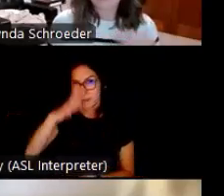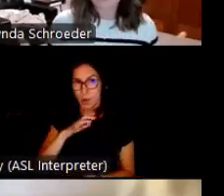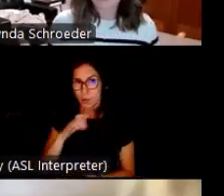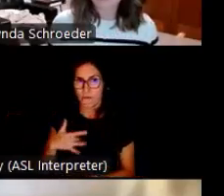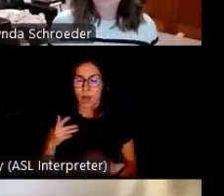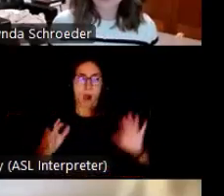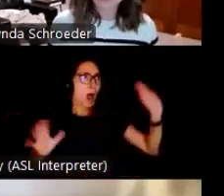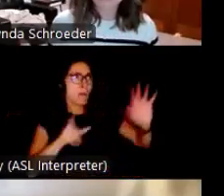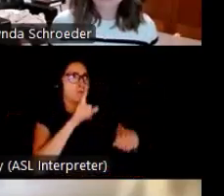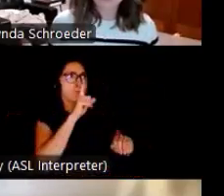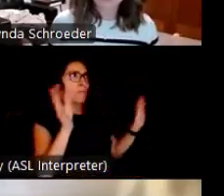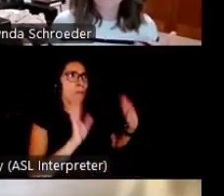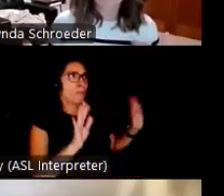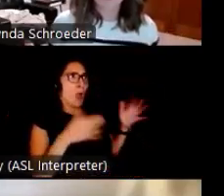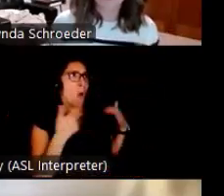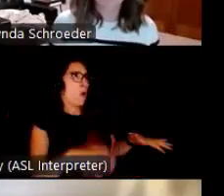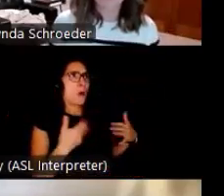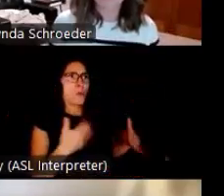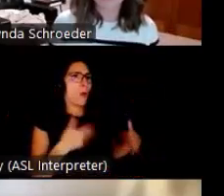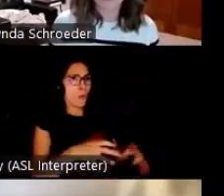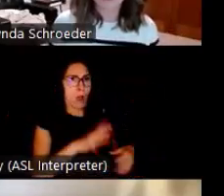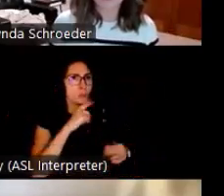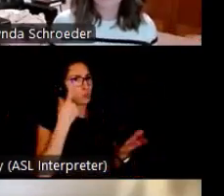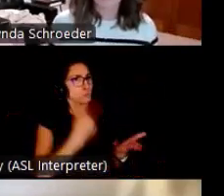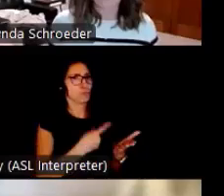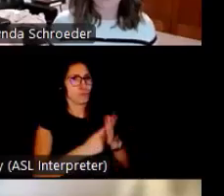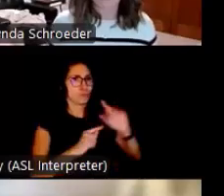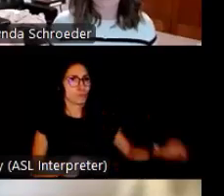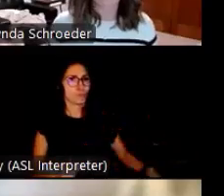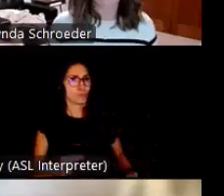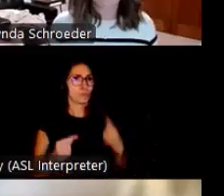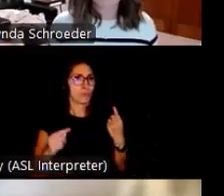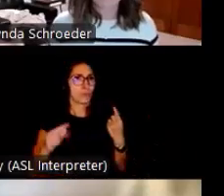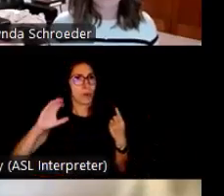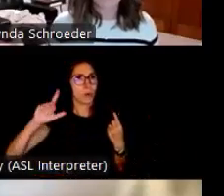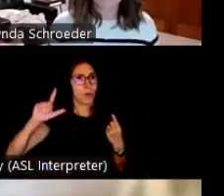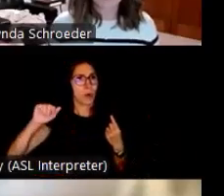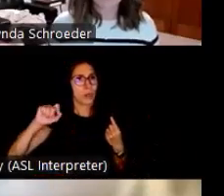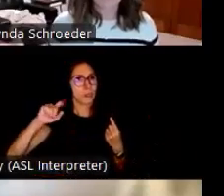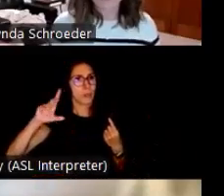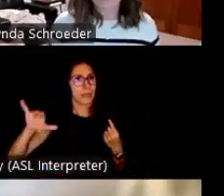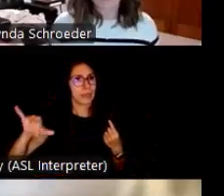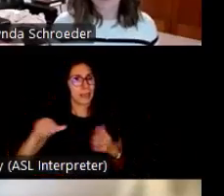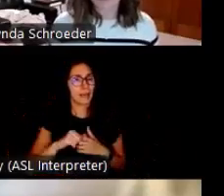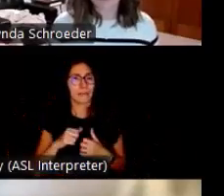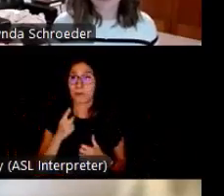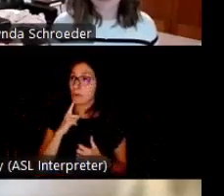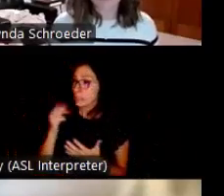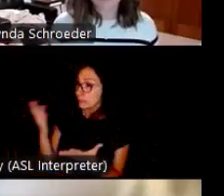about colonoscopies. And we brought them in and just said, let's talk about this. And you have to tell us how we reach community.